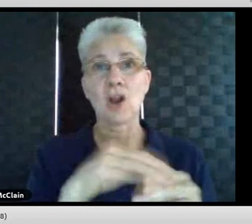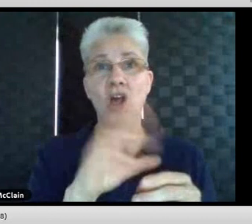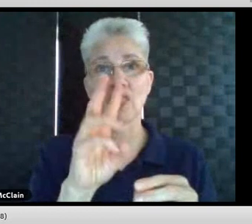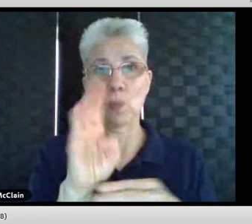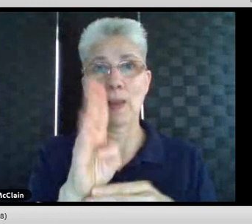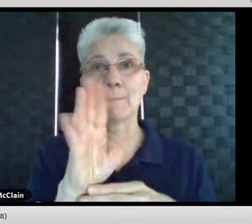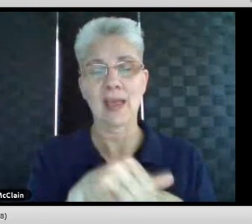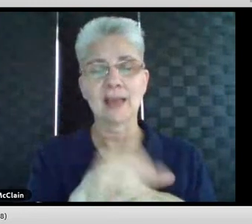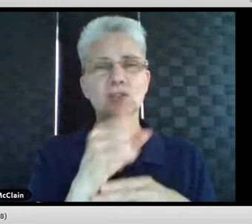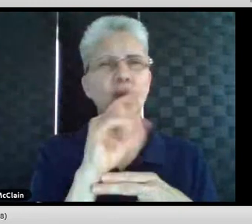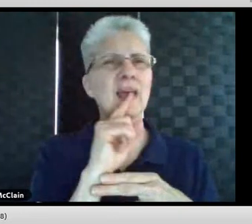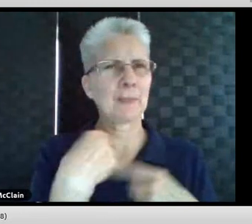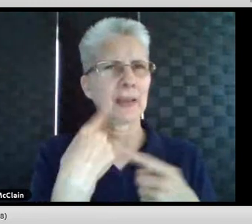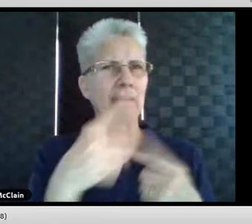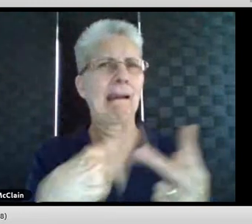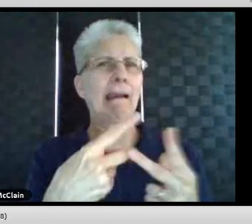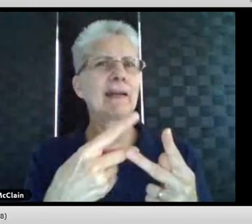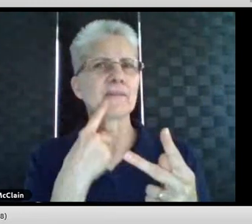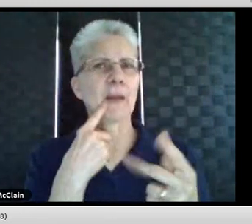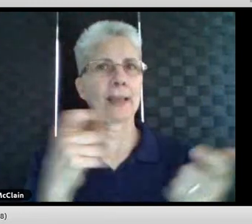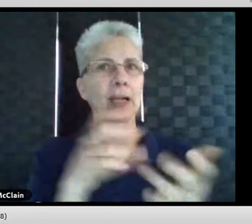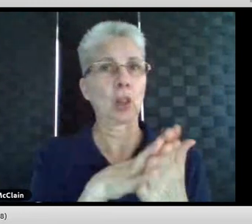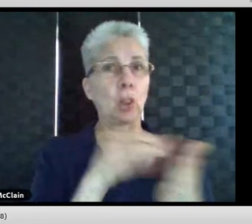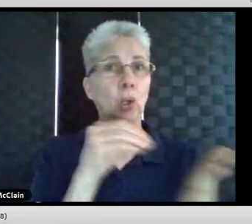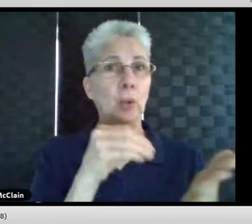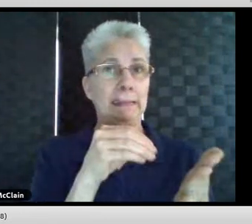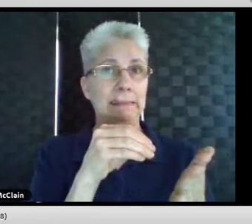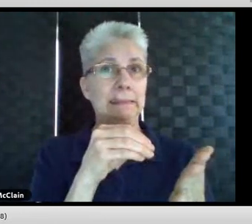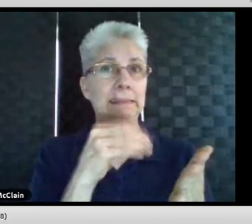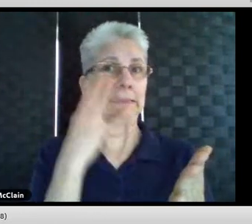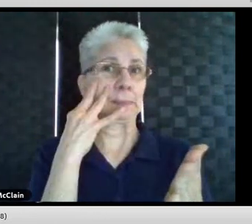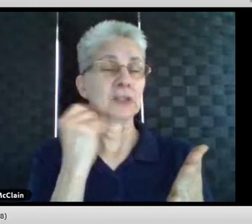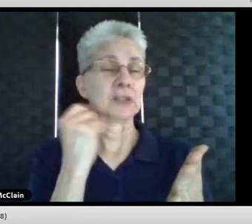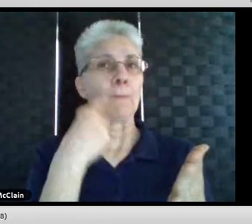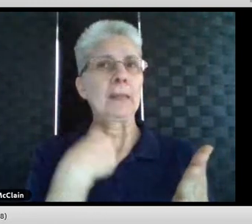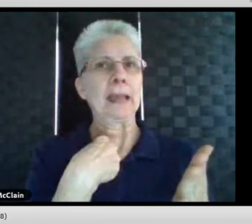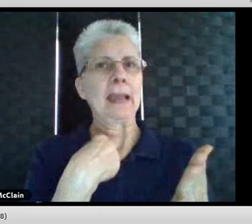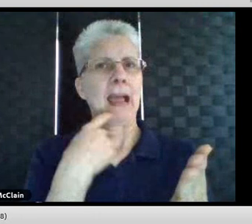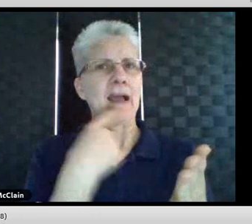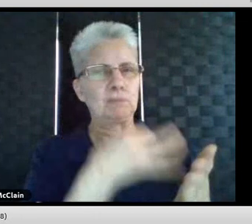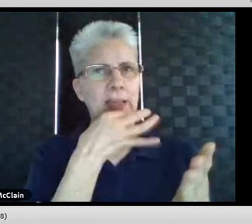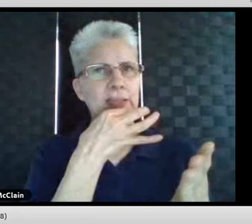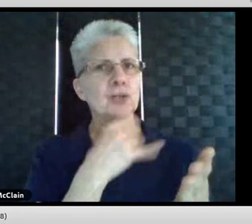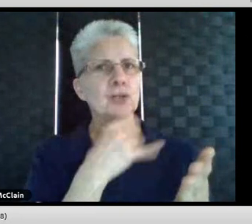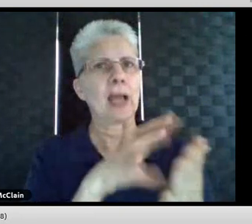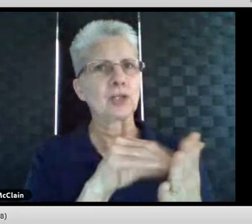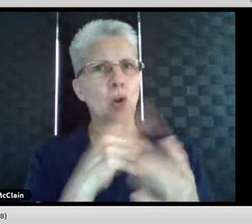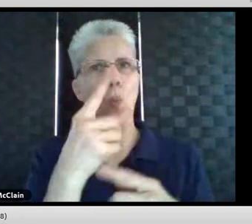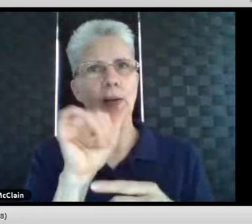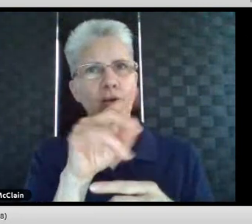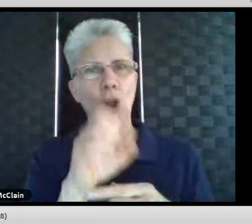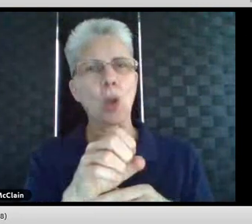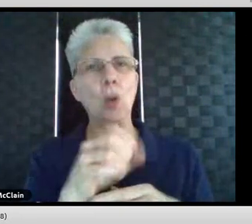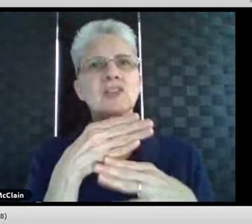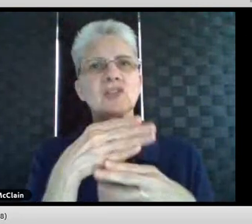and so that's been kind of a huge learning curve for me, but I've mastered how to do OneNote and SharePoint.